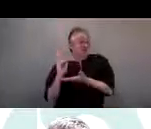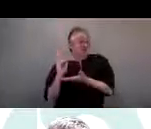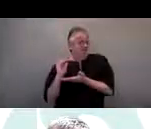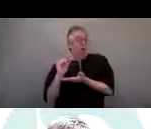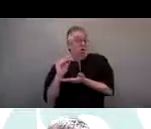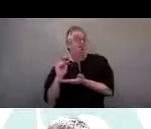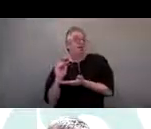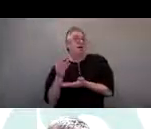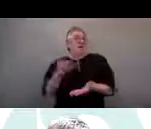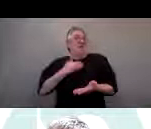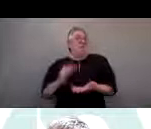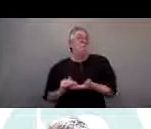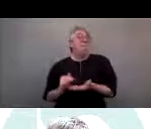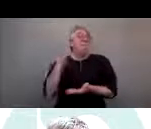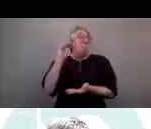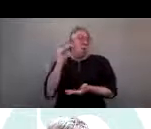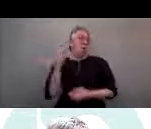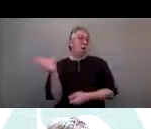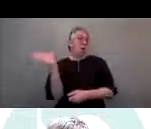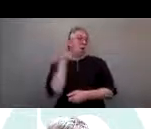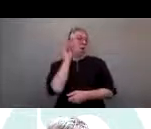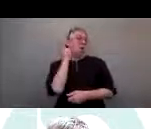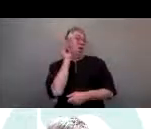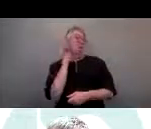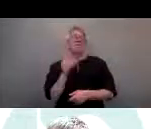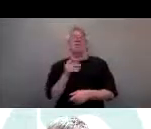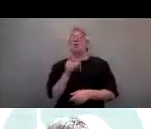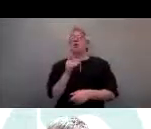hearing. Cochlear implant reduce difficulties resulting from hearing